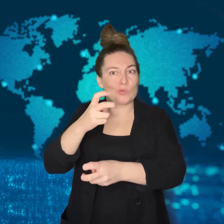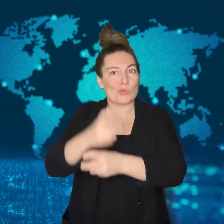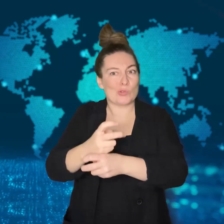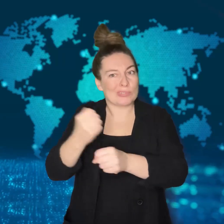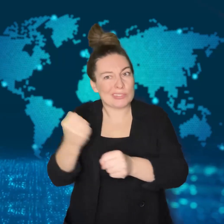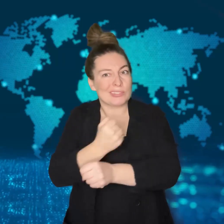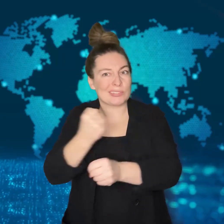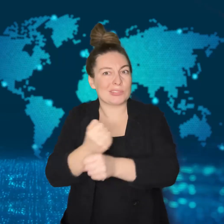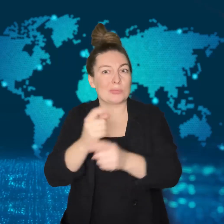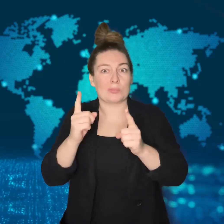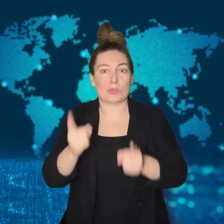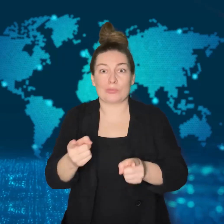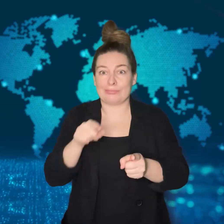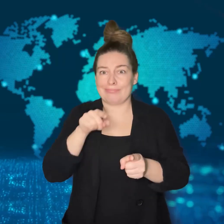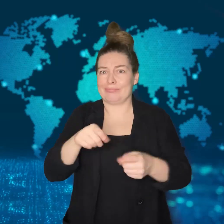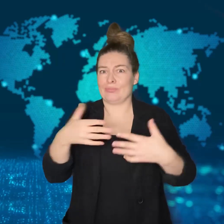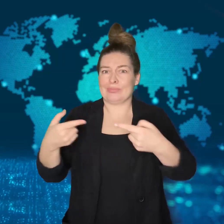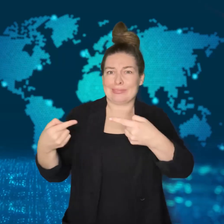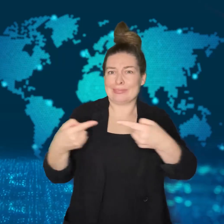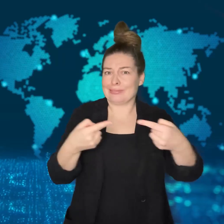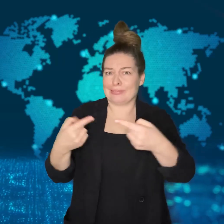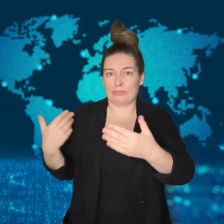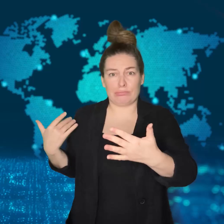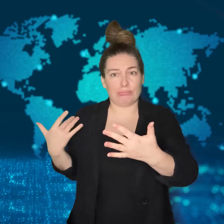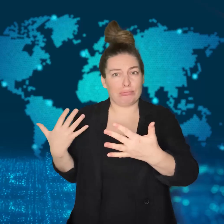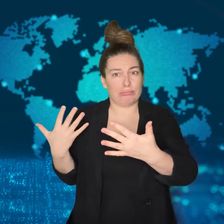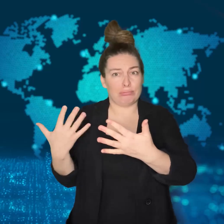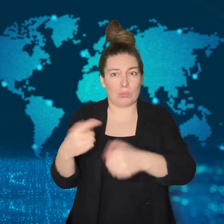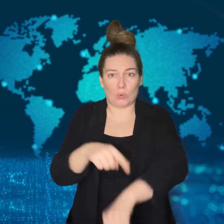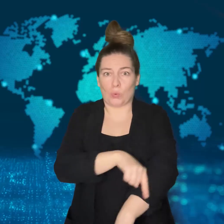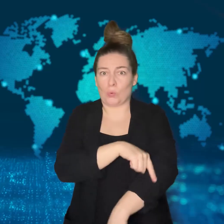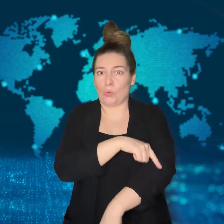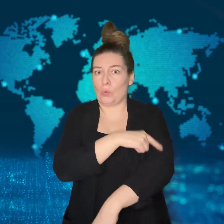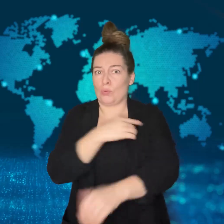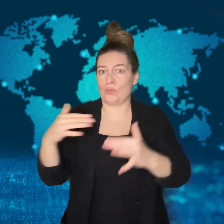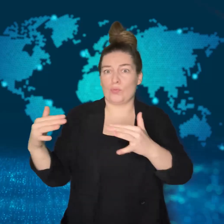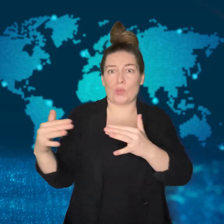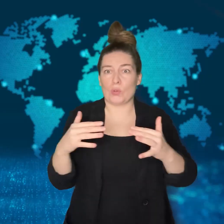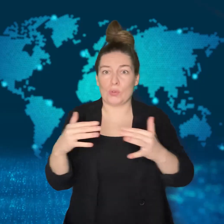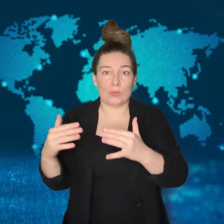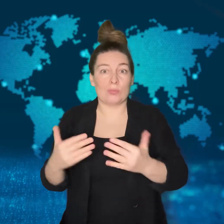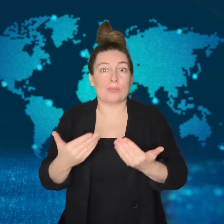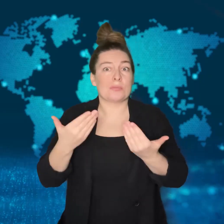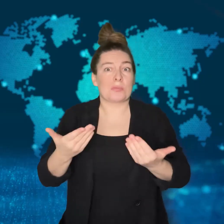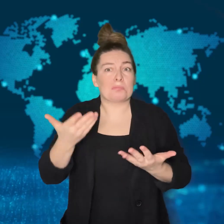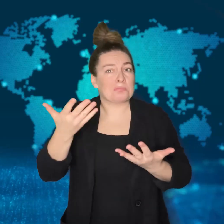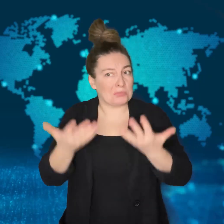Senior Assad regime officials may be wanted by